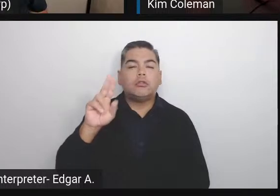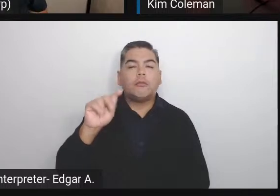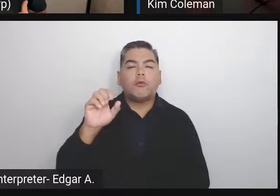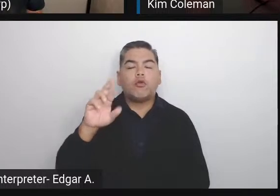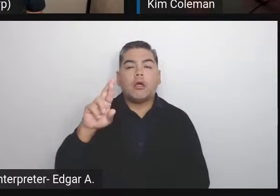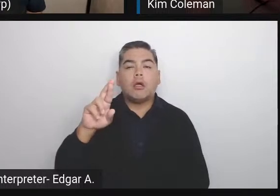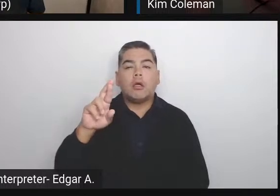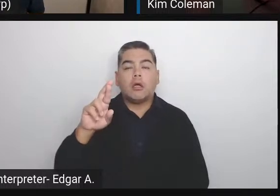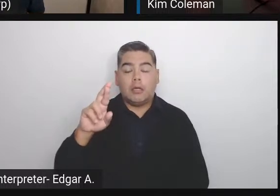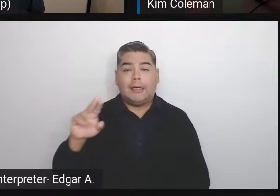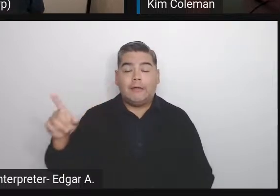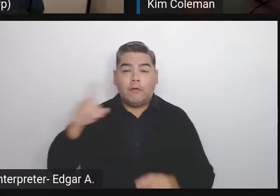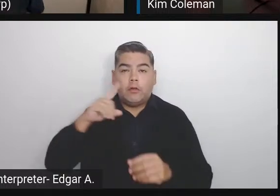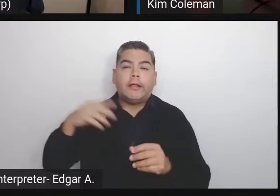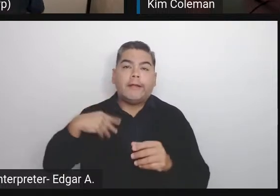Contributor day can open your eyes to find